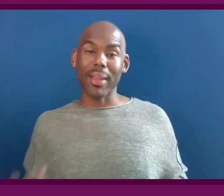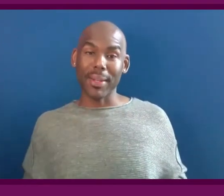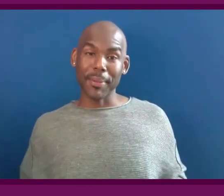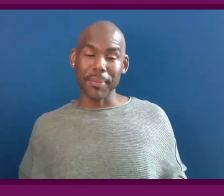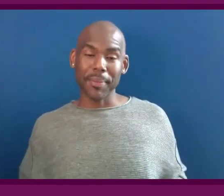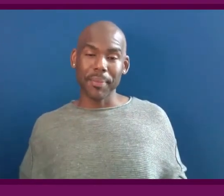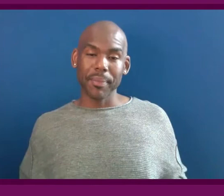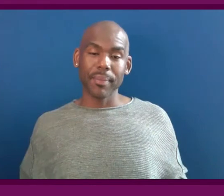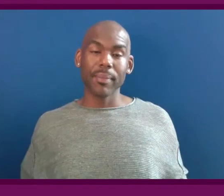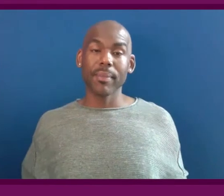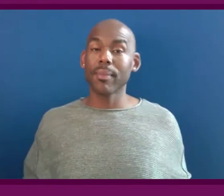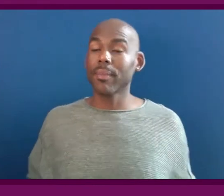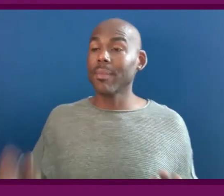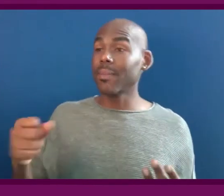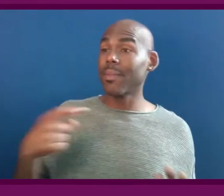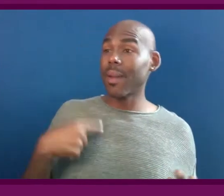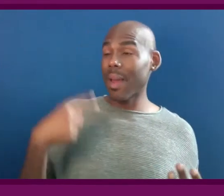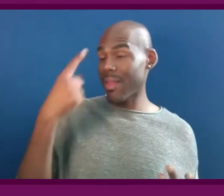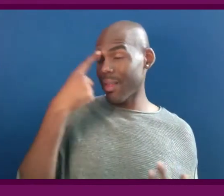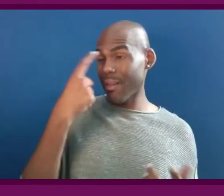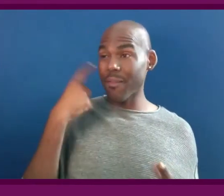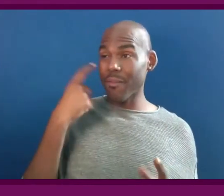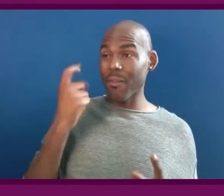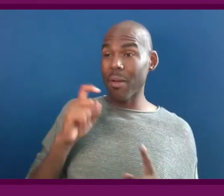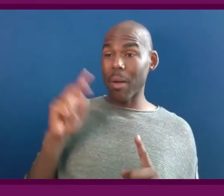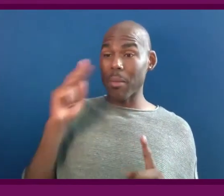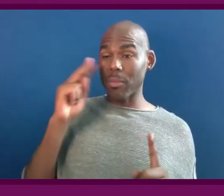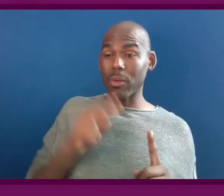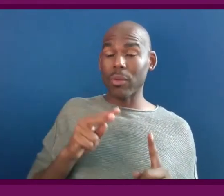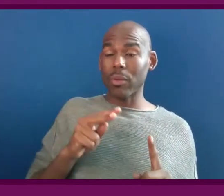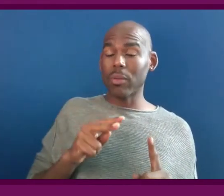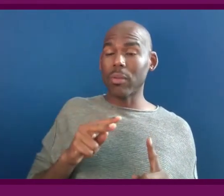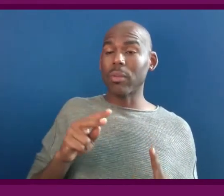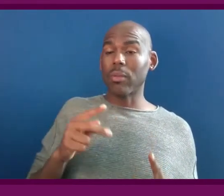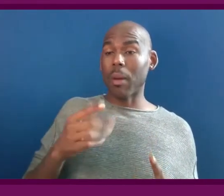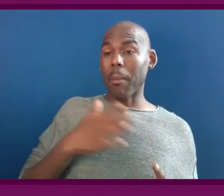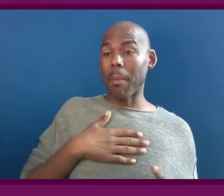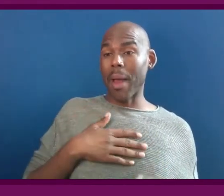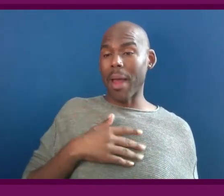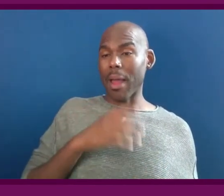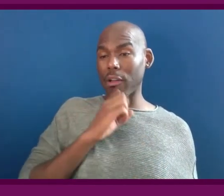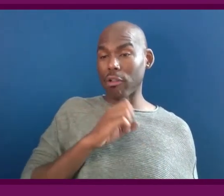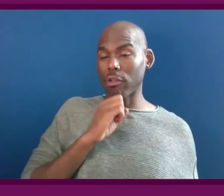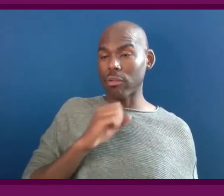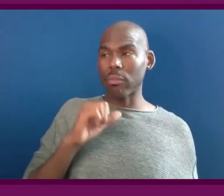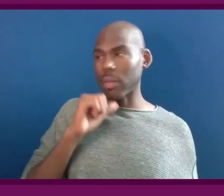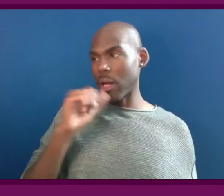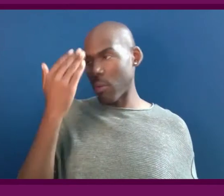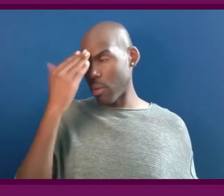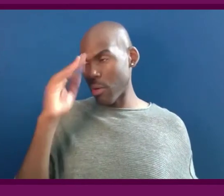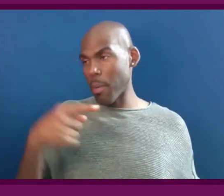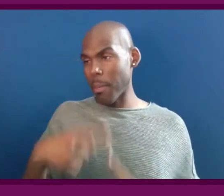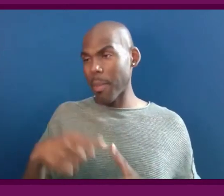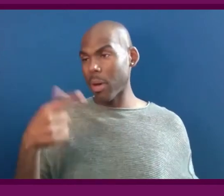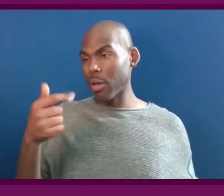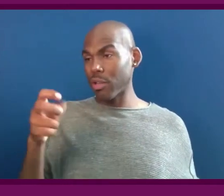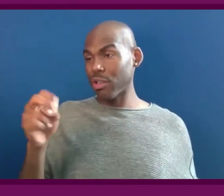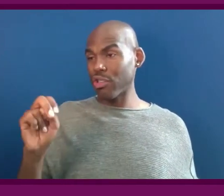I think at least speaking from the point of view of a millennial, I'm not sure about the Gen Z kids, but I would imagine they would have the same issues.